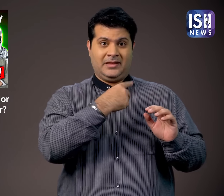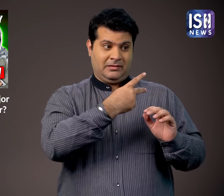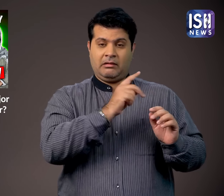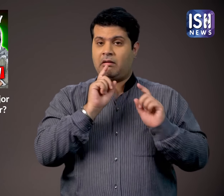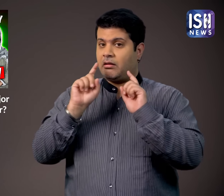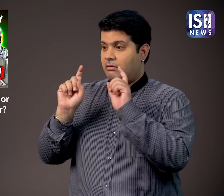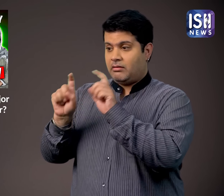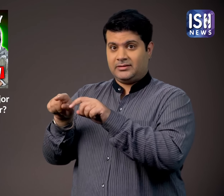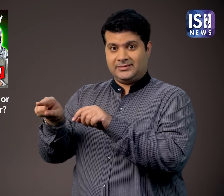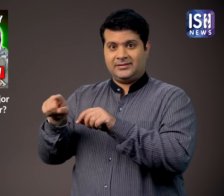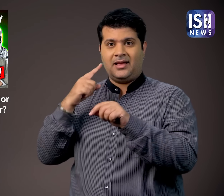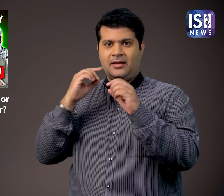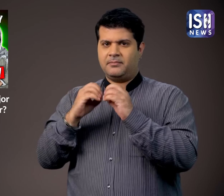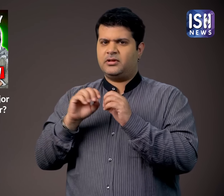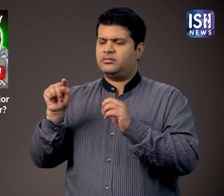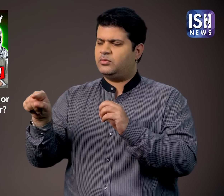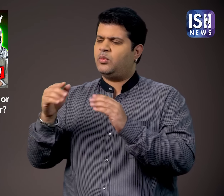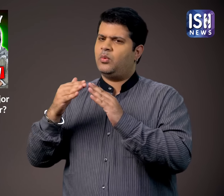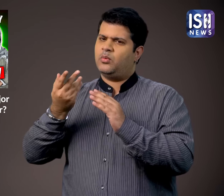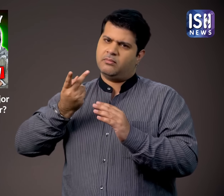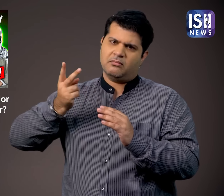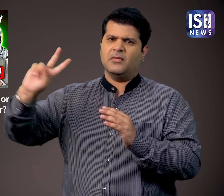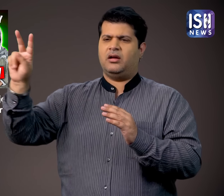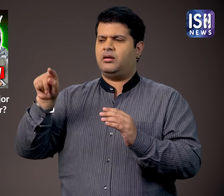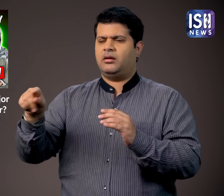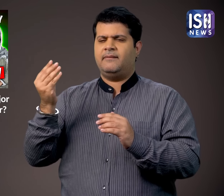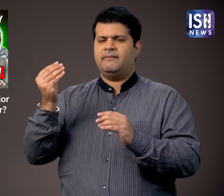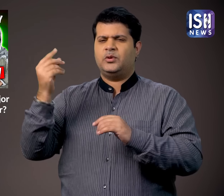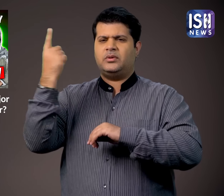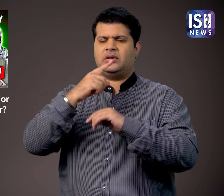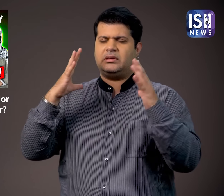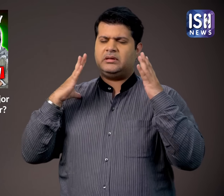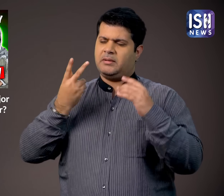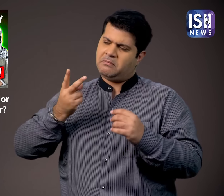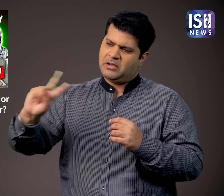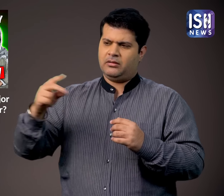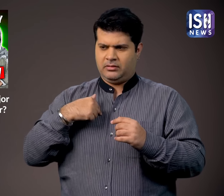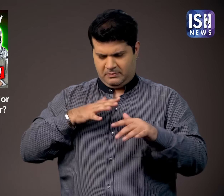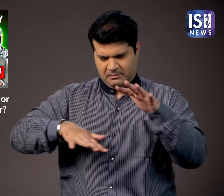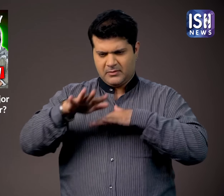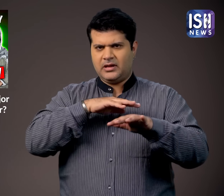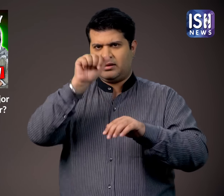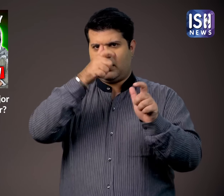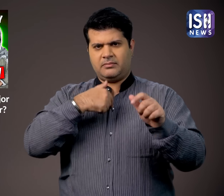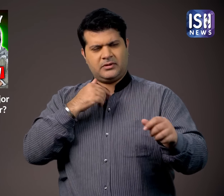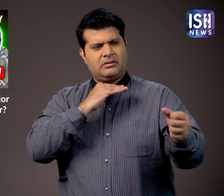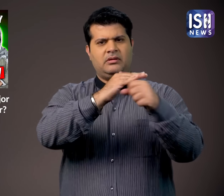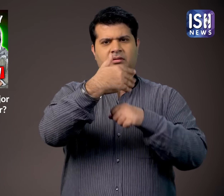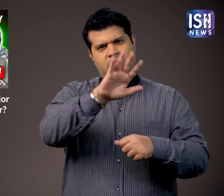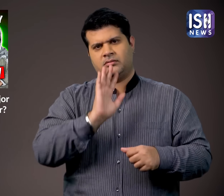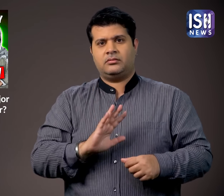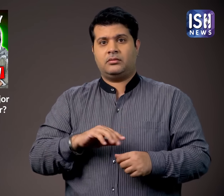They asked Iftikhar to go back home for a few days till they plan the attack.